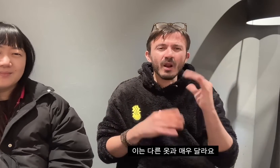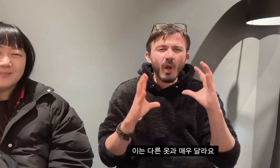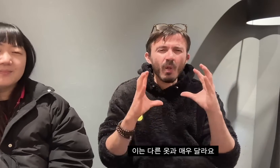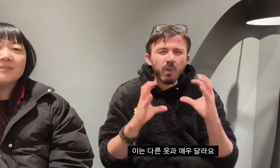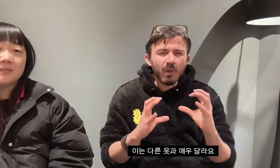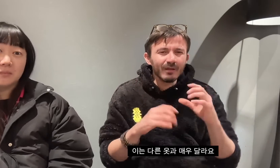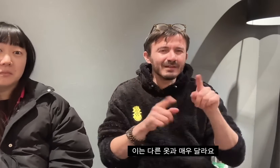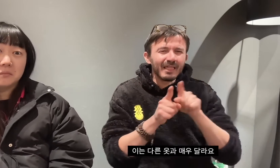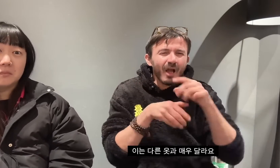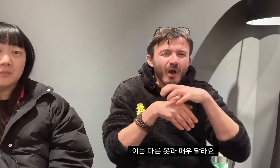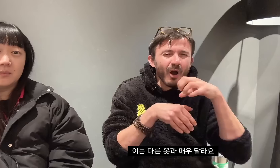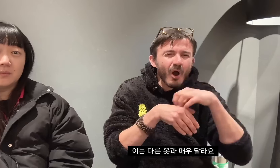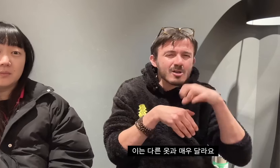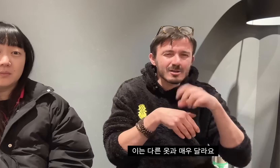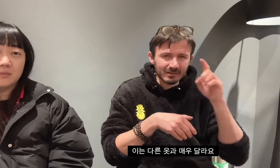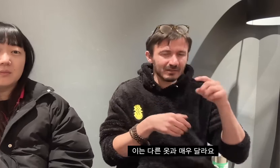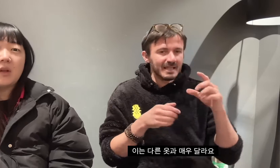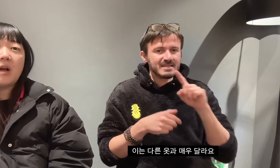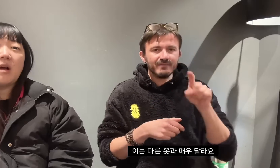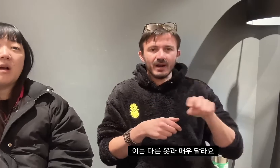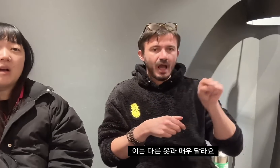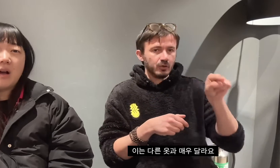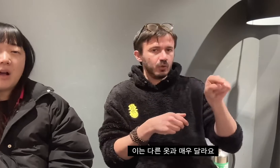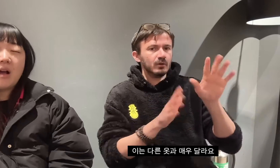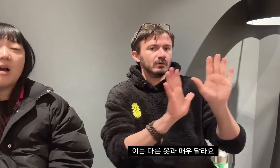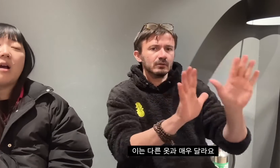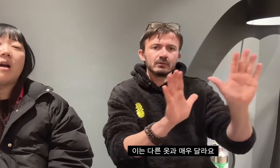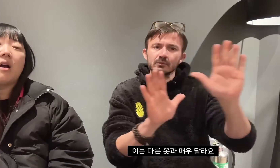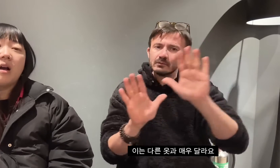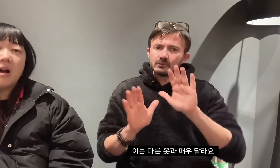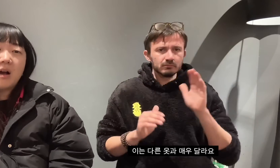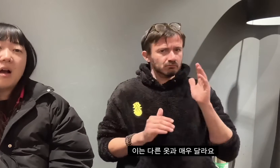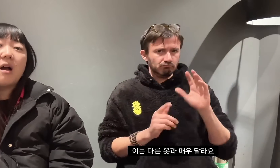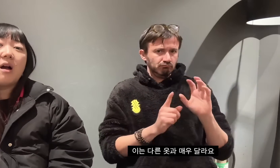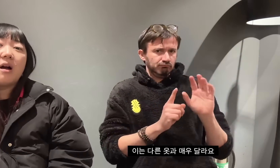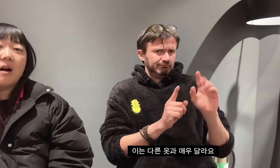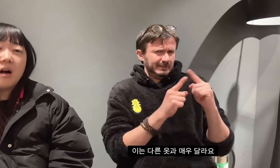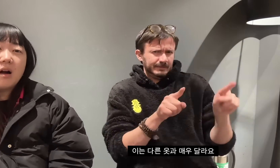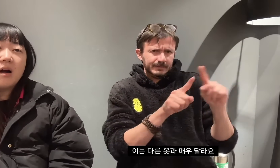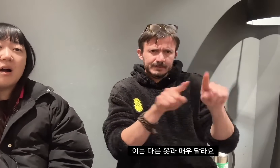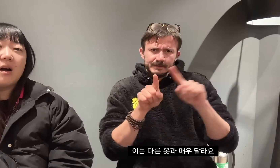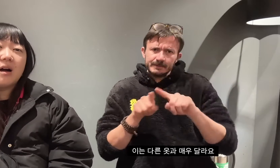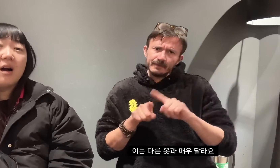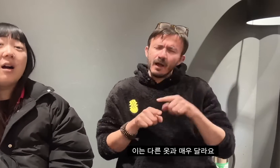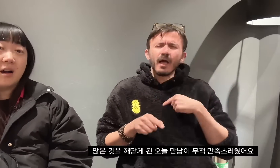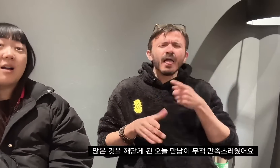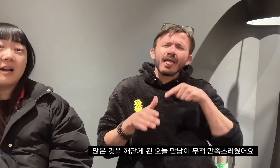which is very different from other clothing.